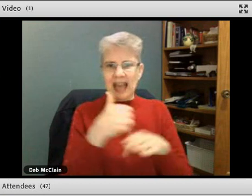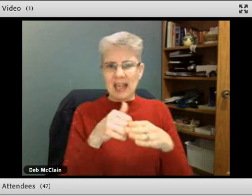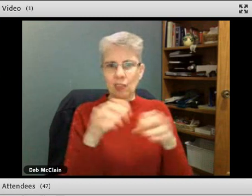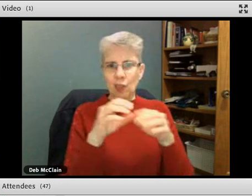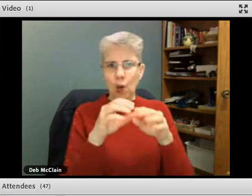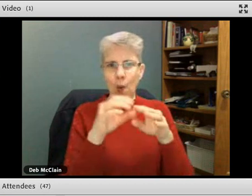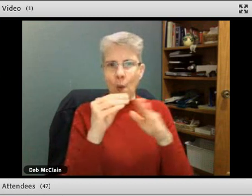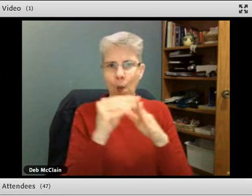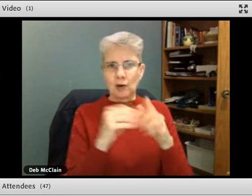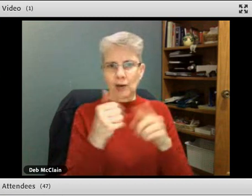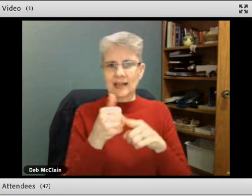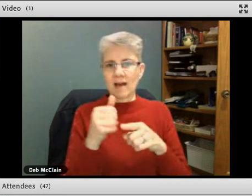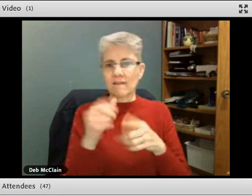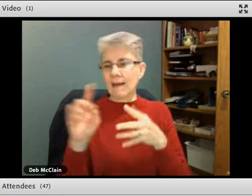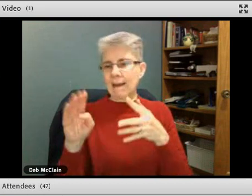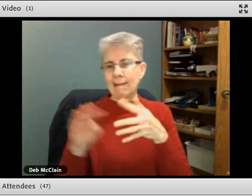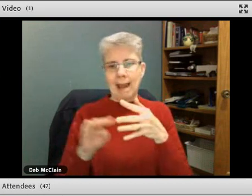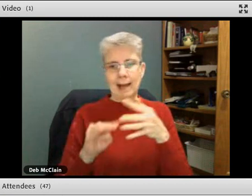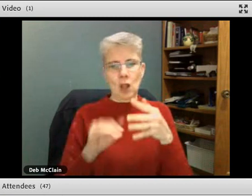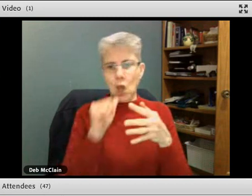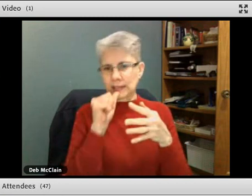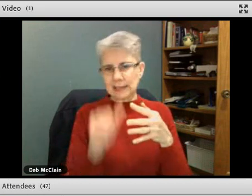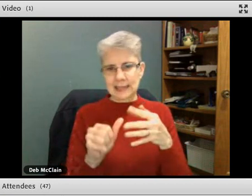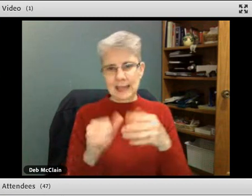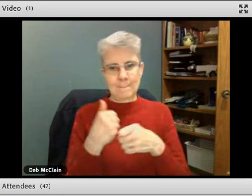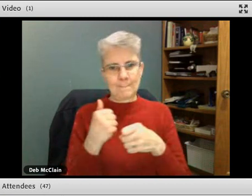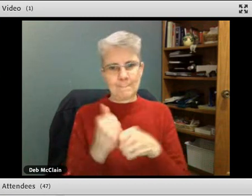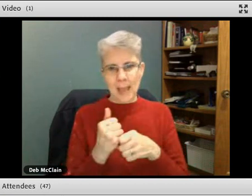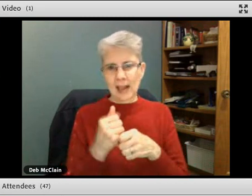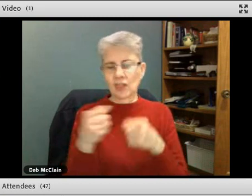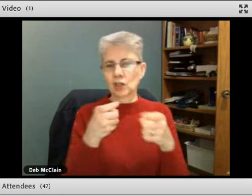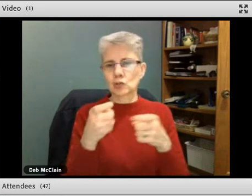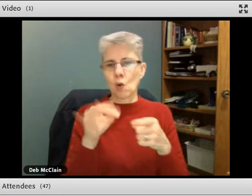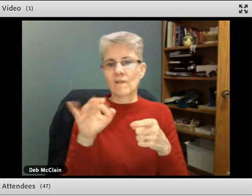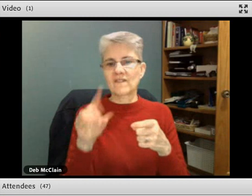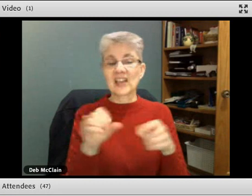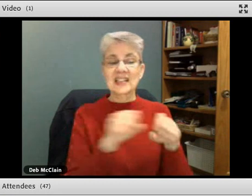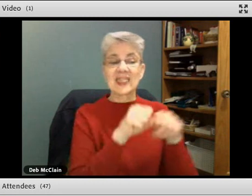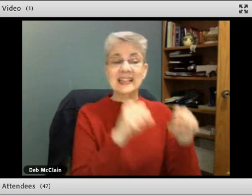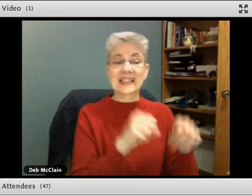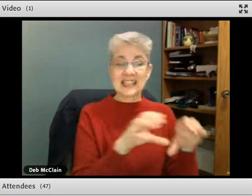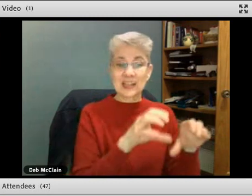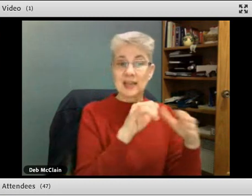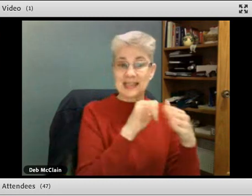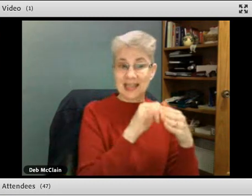So, you input the records, and then the system generates the control fields to guide the system in interpreting